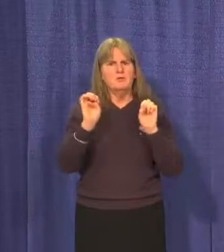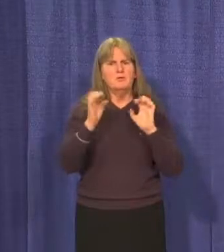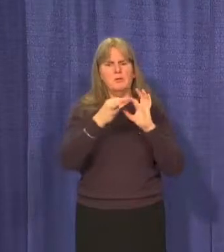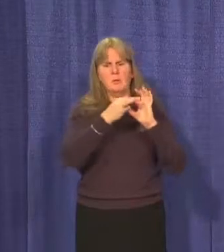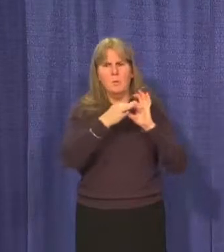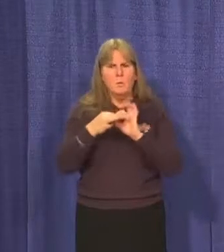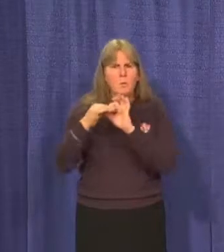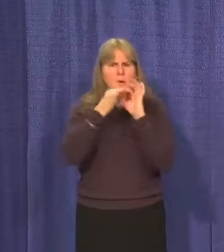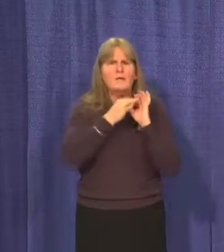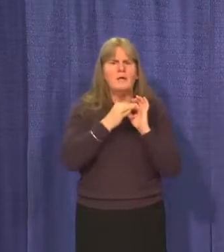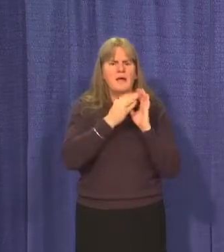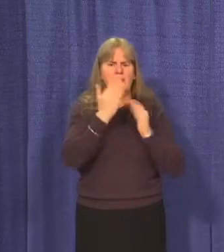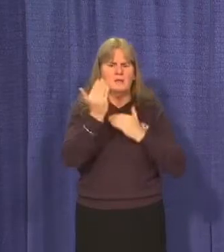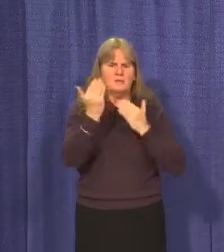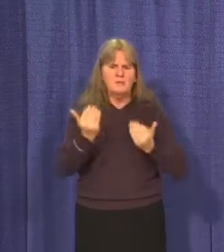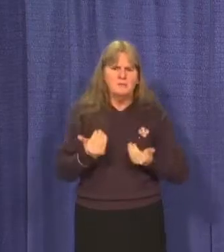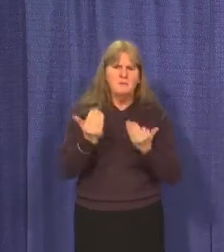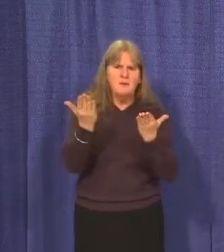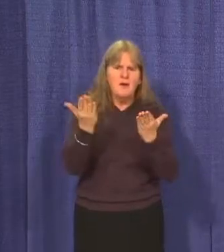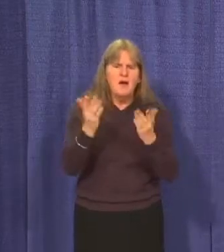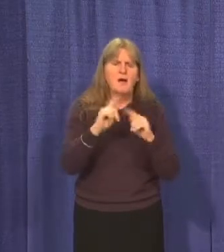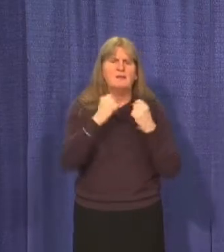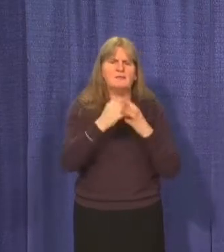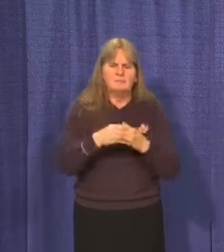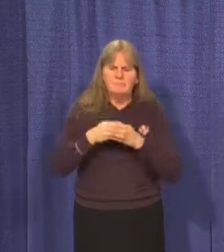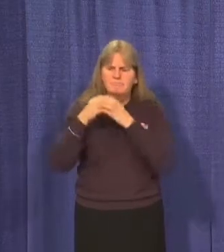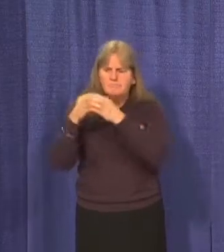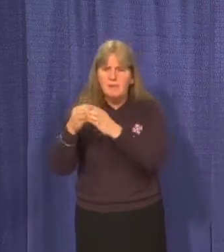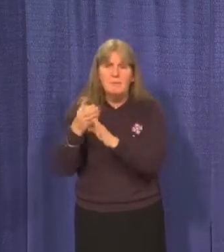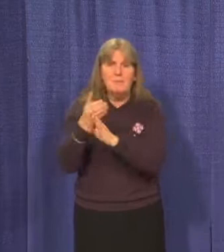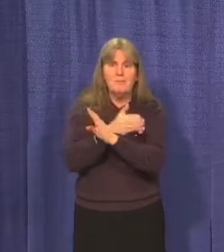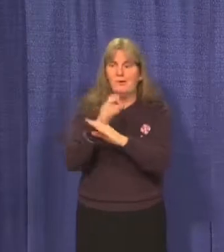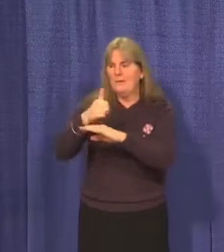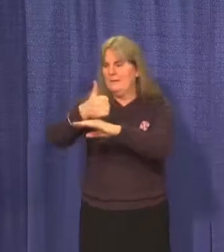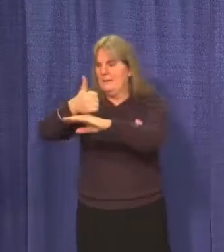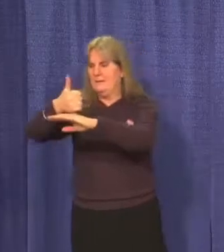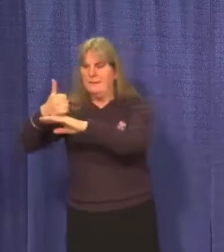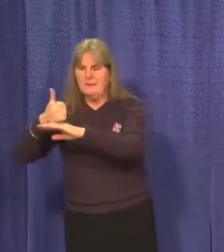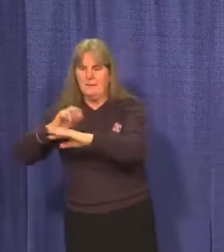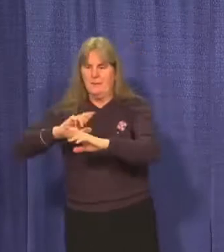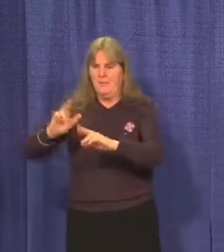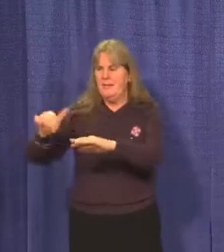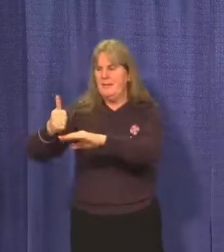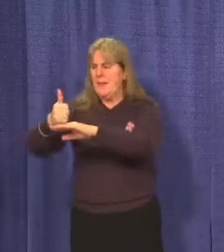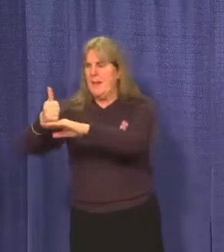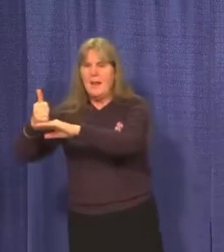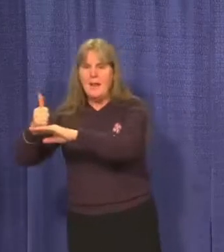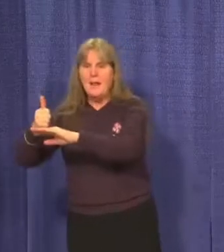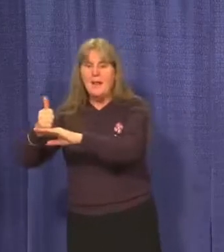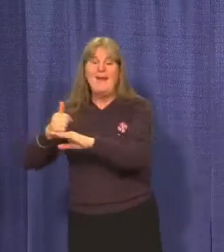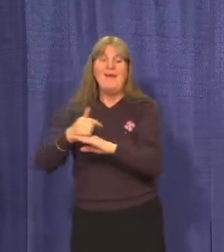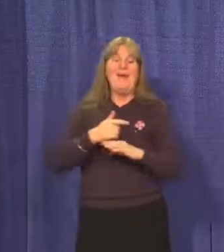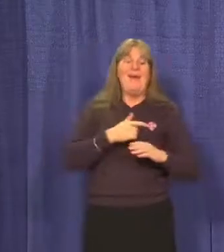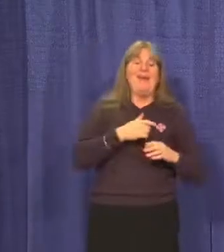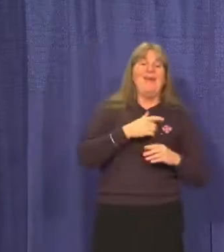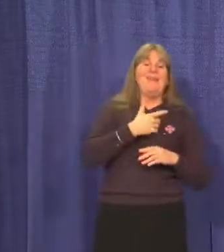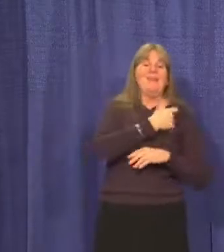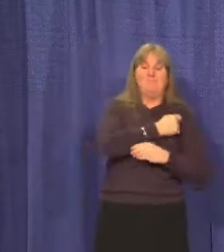community services, they are sending in teams ahead of time to get her ready for the